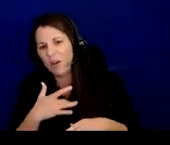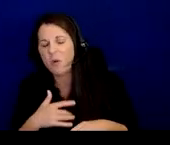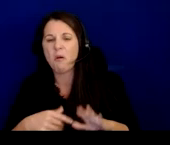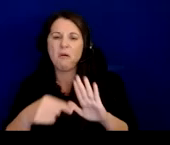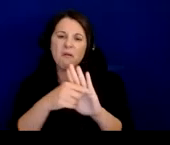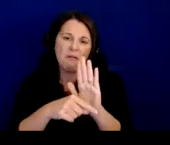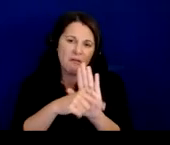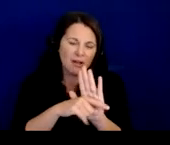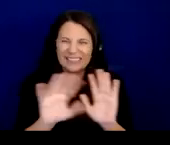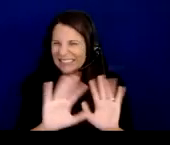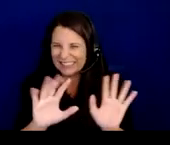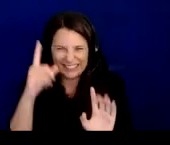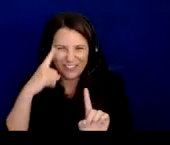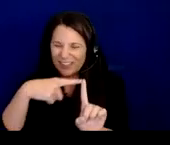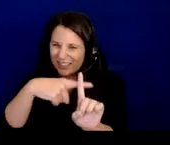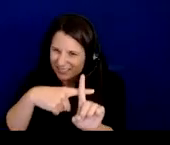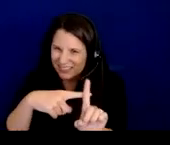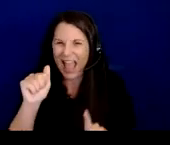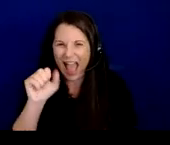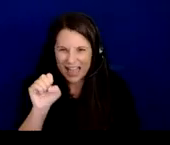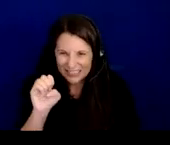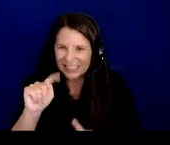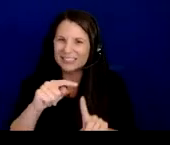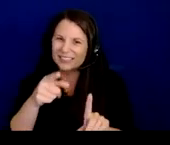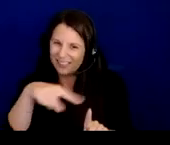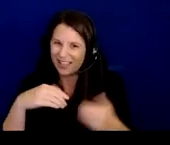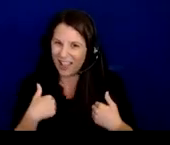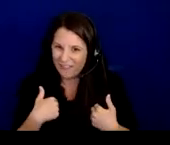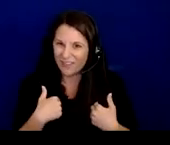based and multi directional flow of perspective, right?